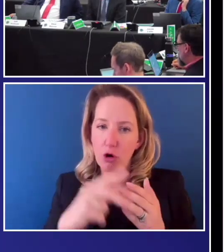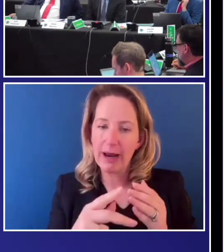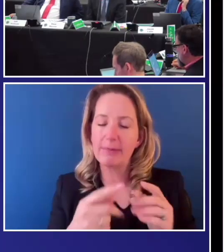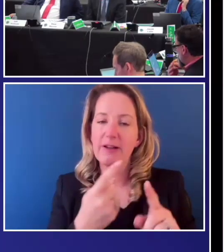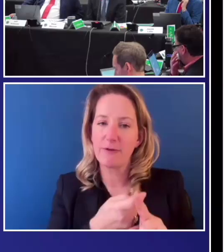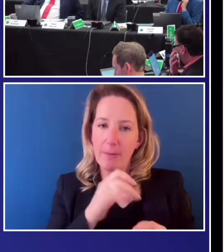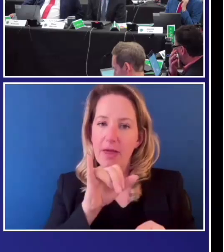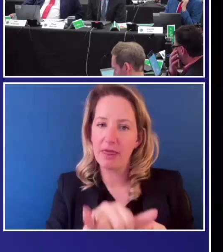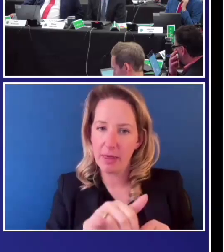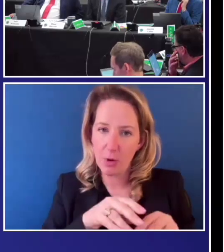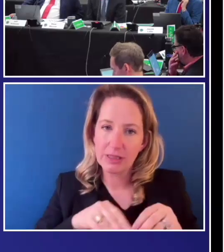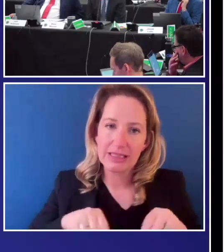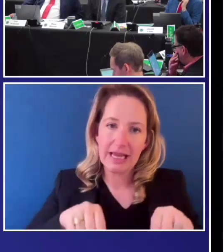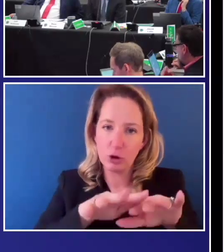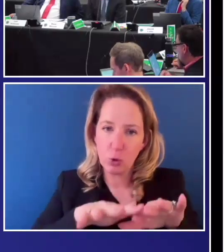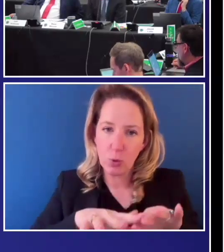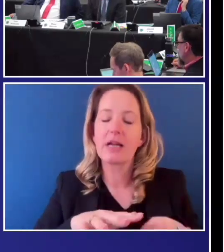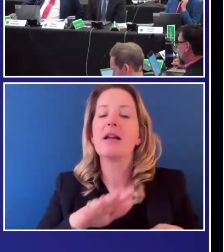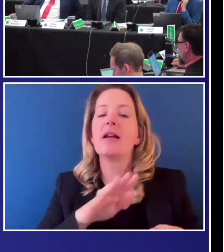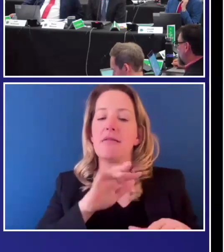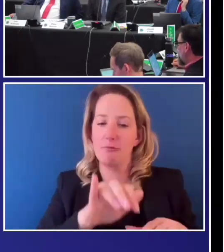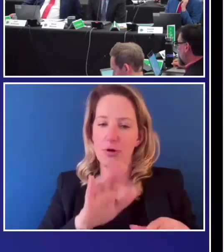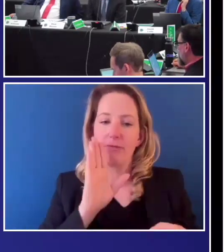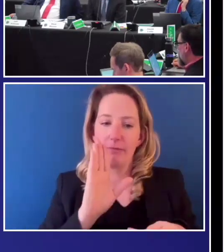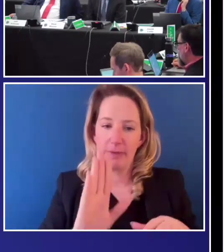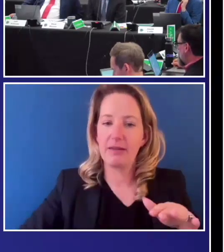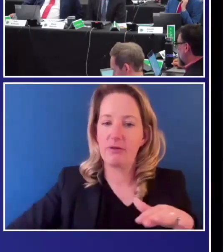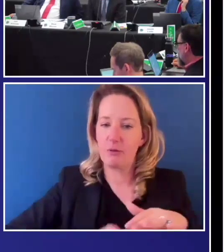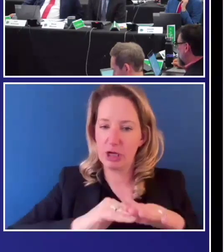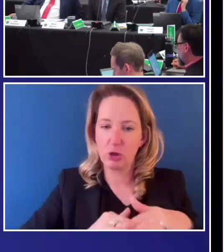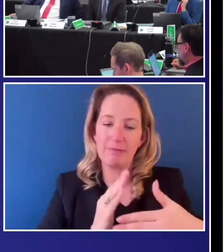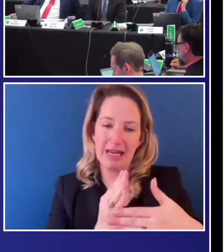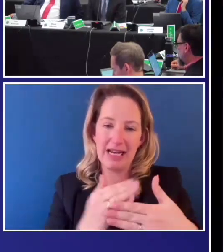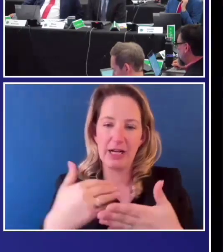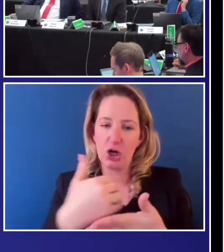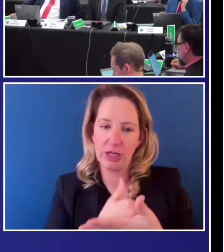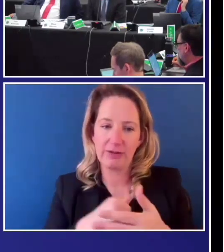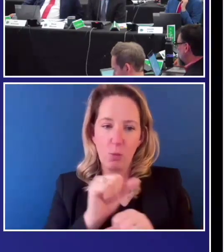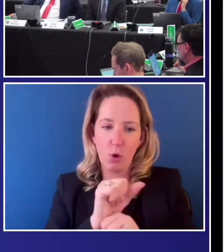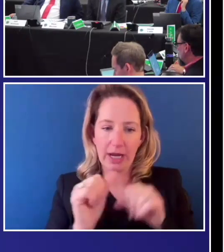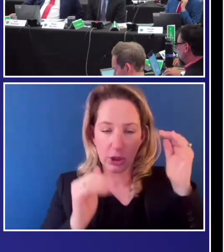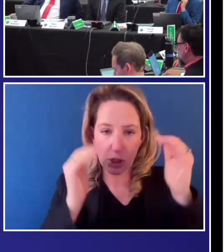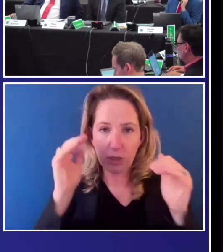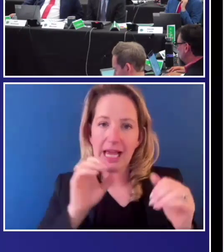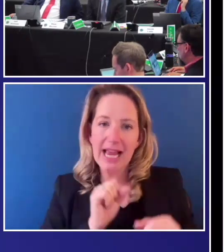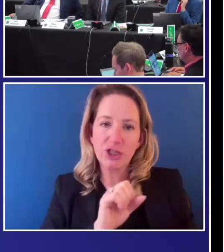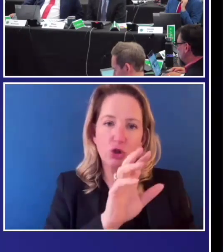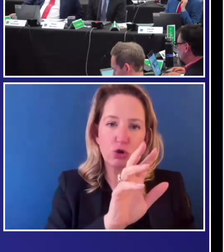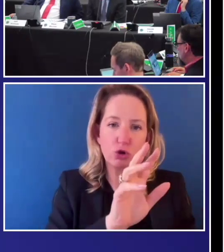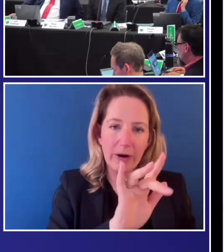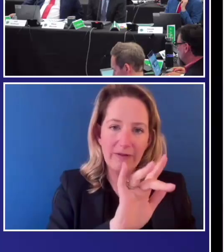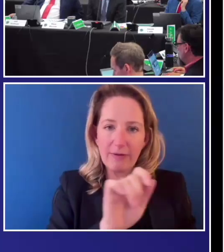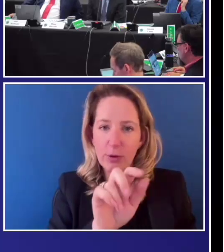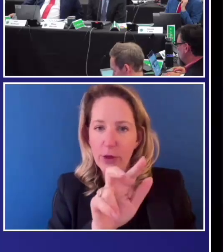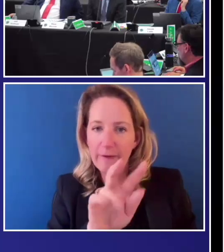Bureau. The threshold would be the median earnings for working adults age 25 to 34 with only a high school diploma or